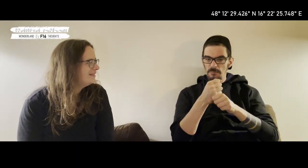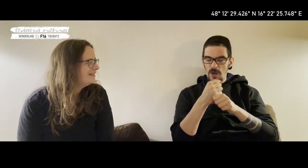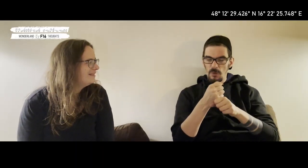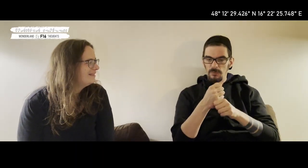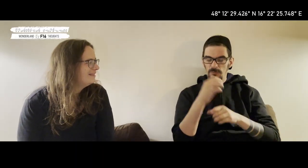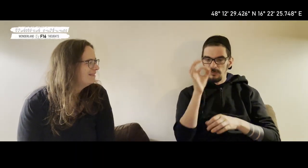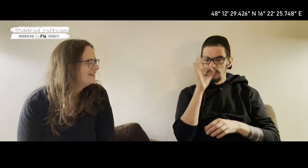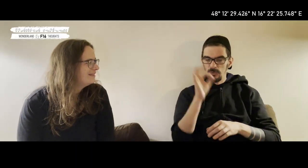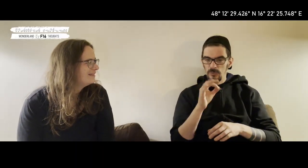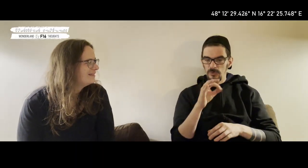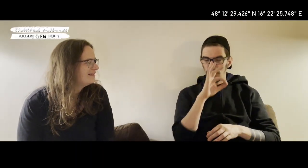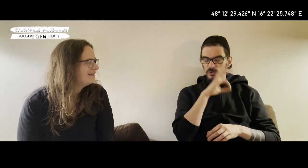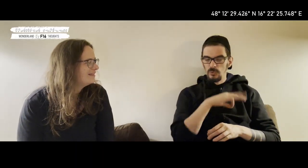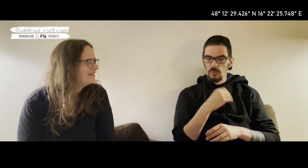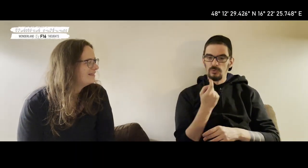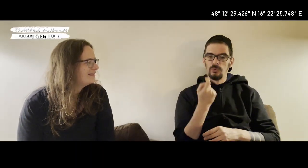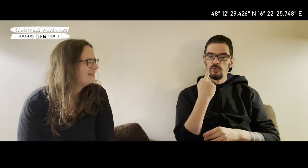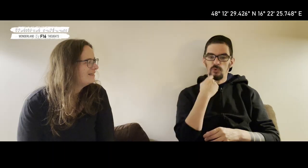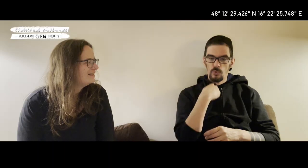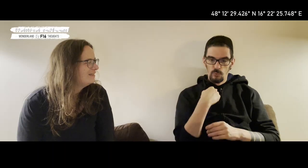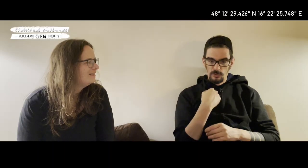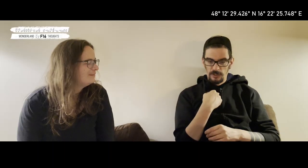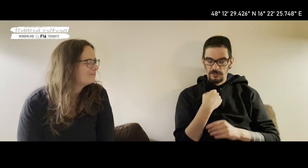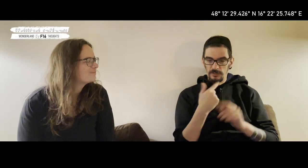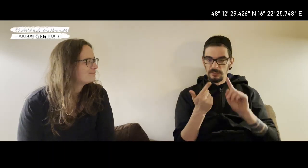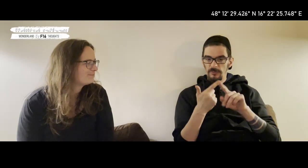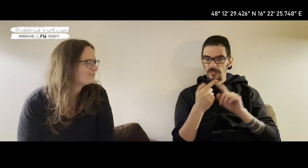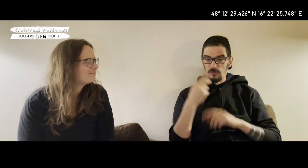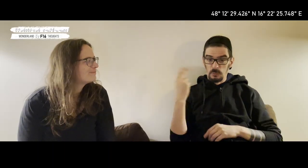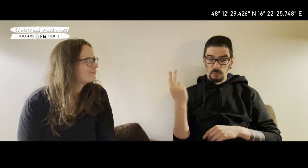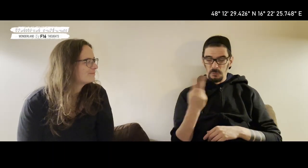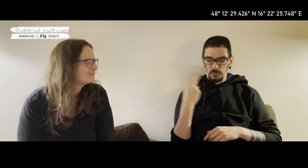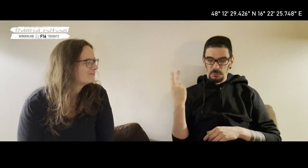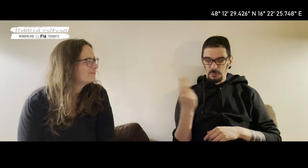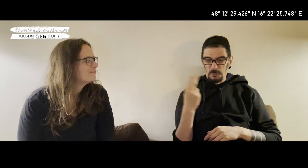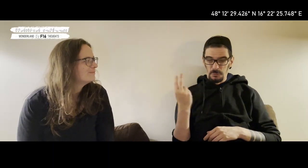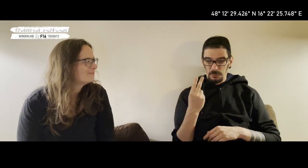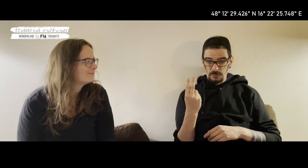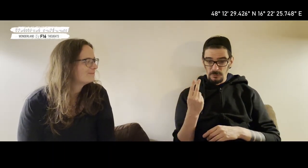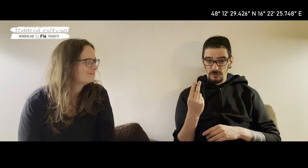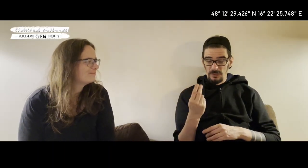The tree seems to want to swallow the boy. Shortly afterwards we experience a tornado